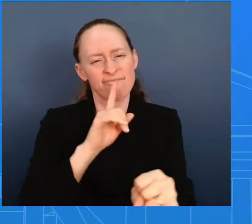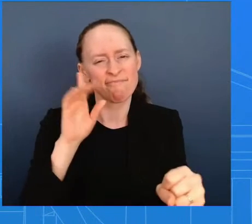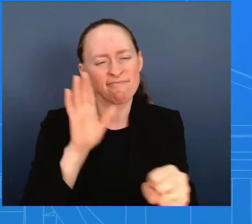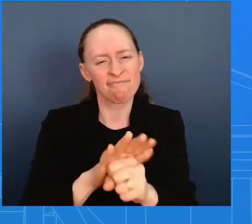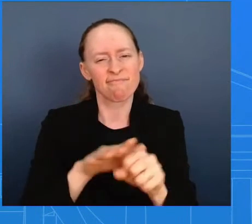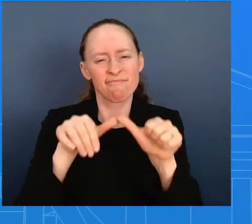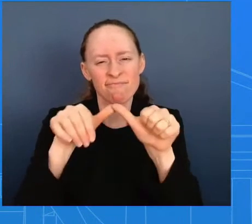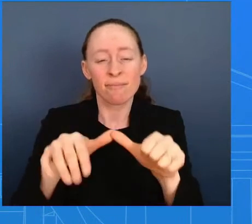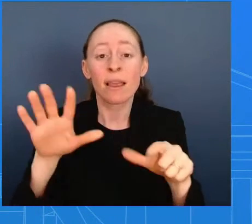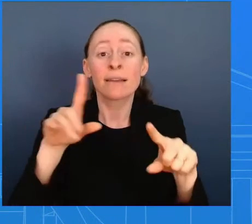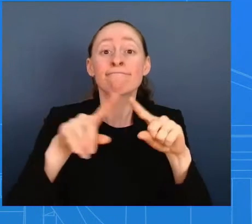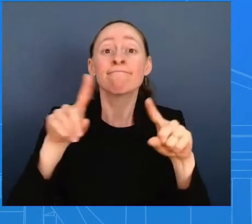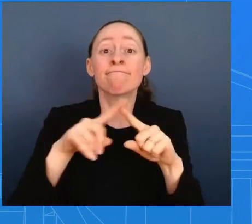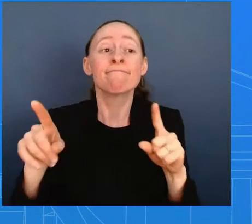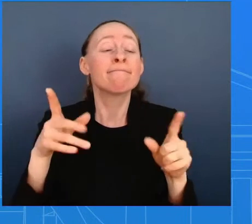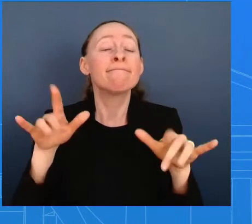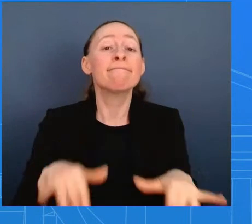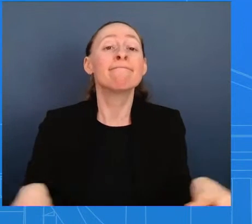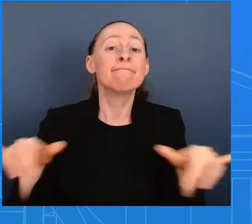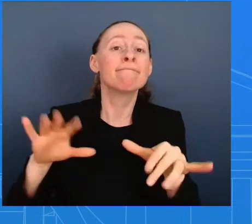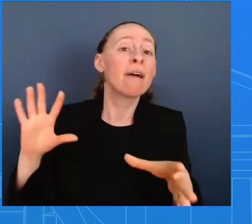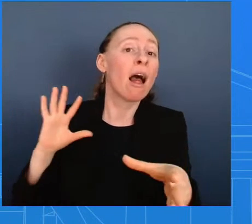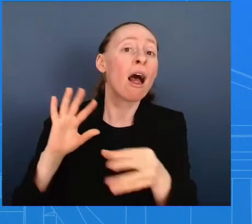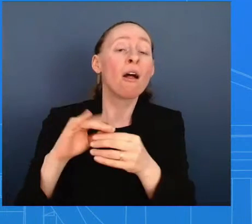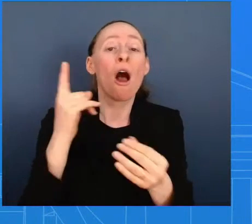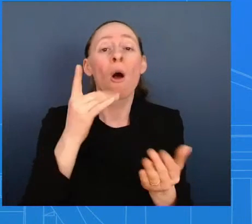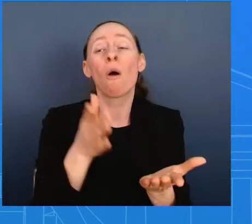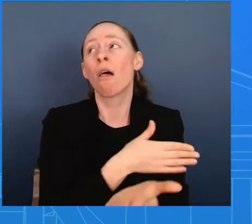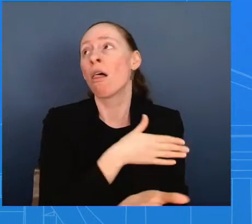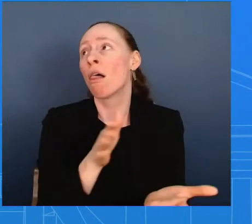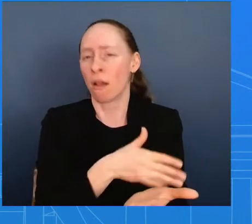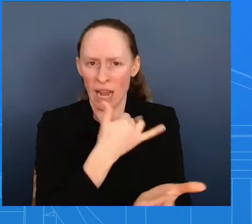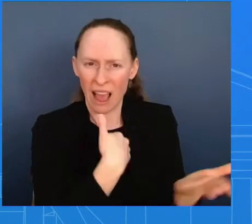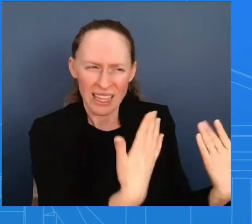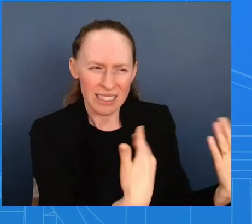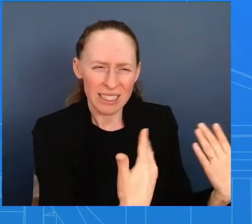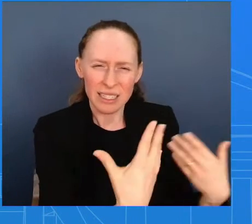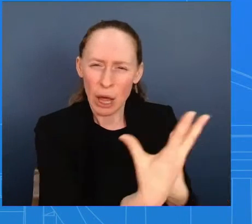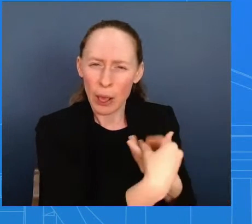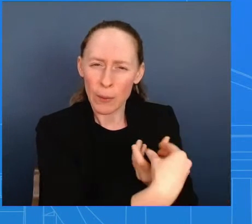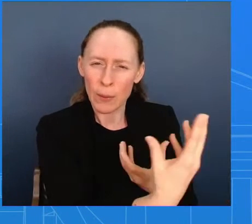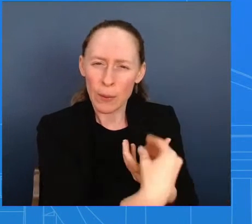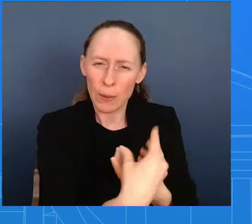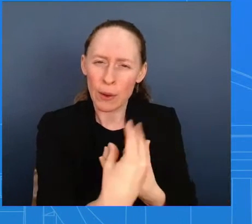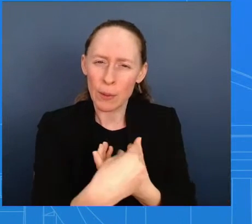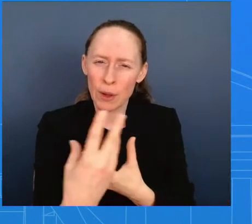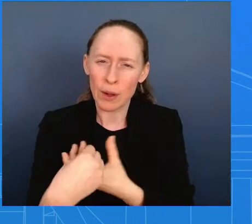as it relates to the President's economic policy. You see that when he fights Big Pharma. When he's fighting Big Pharma and lowering costs,